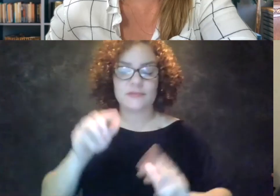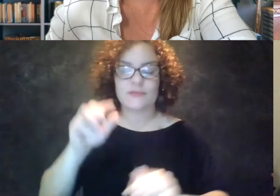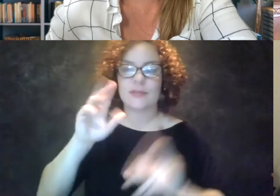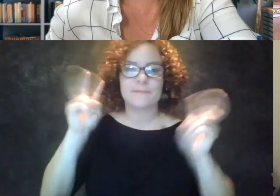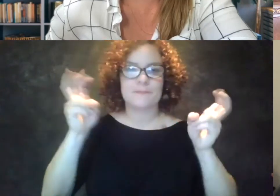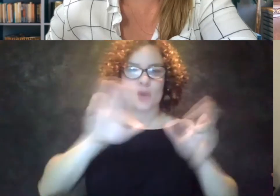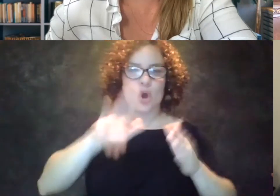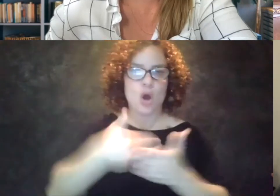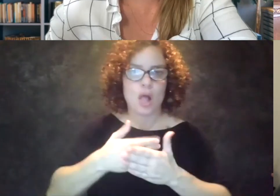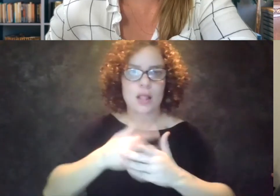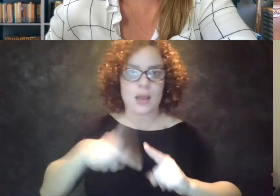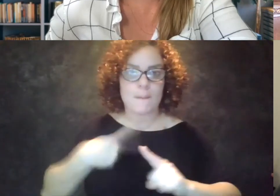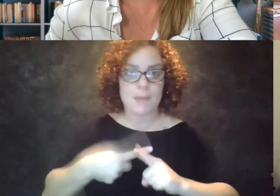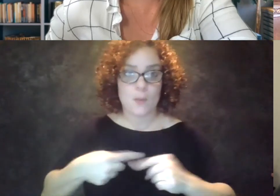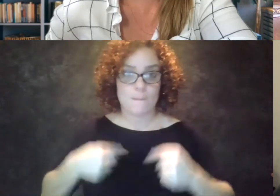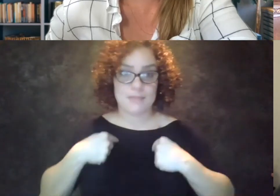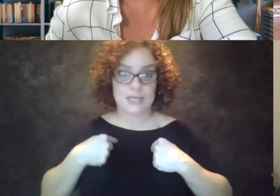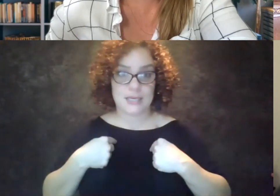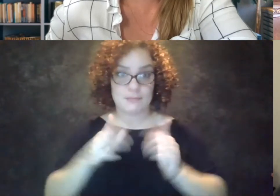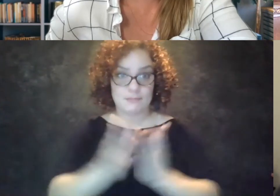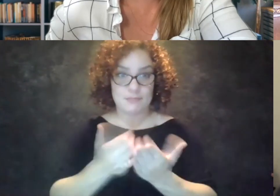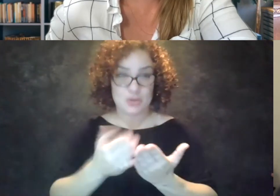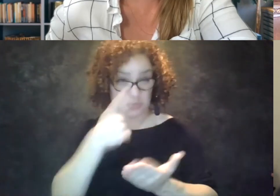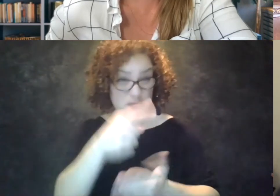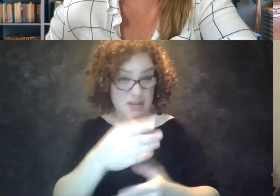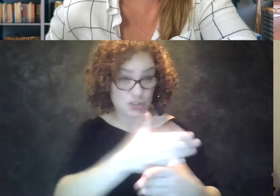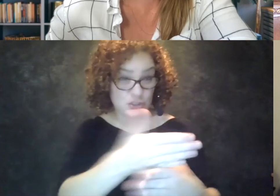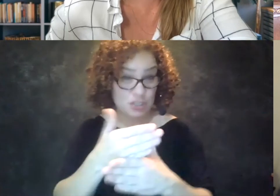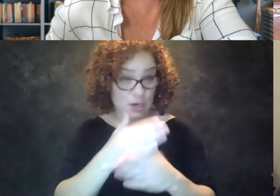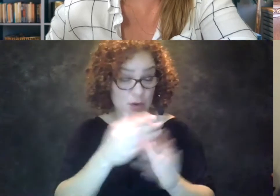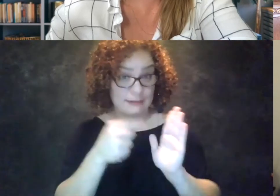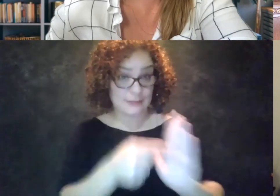if you could share some samples and I can stick it in the folder so everyone has access to them.